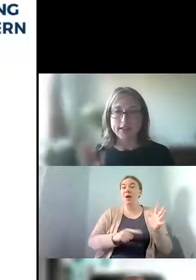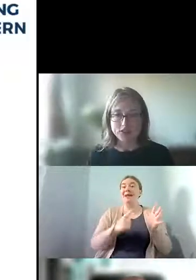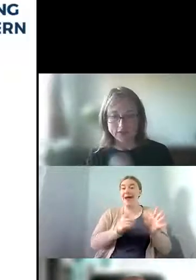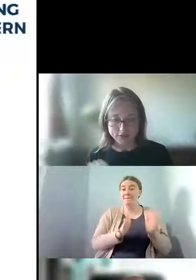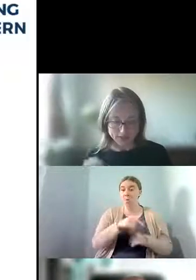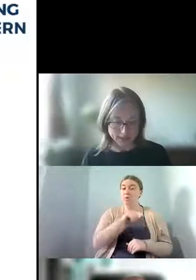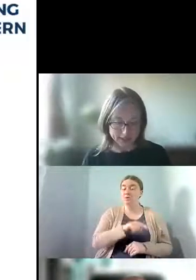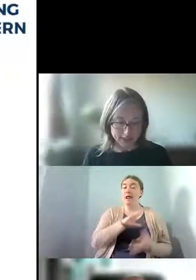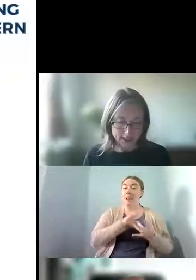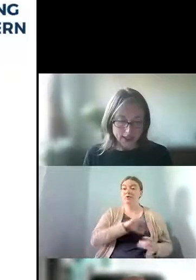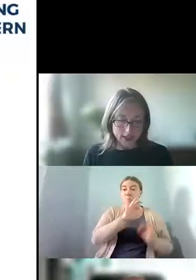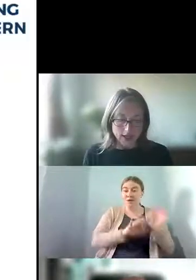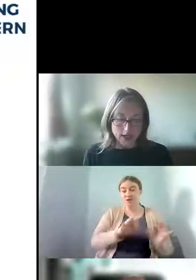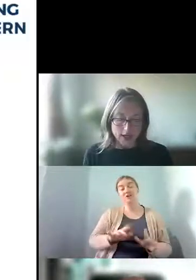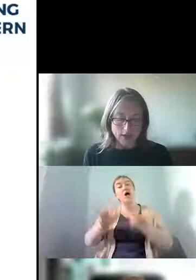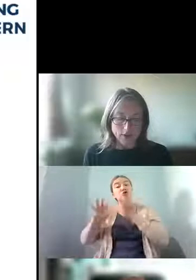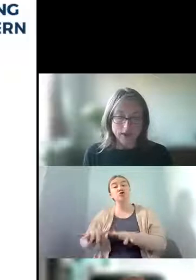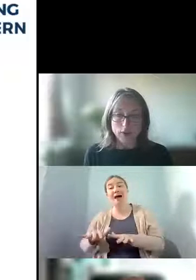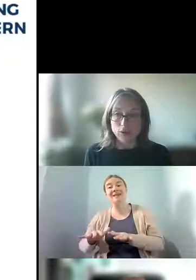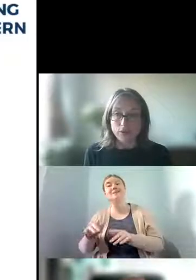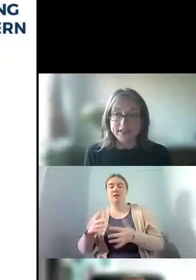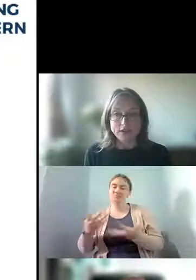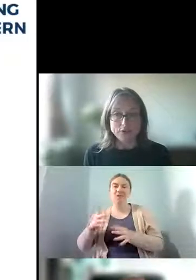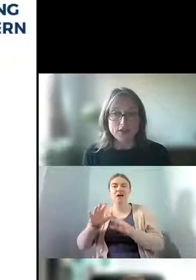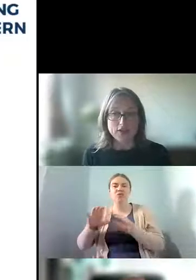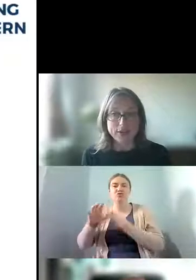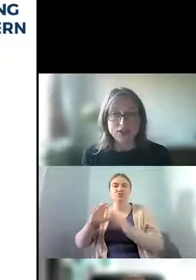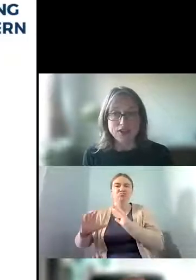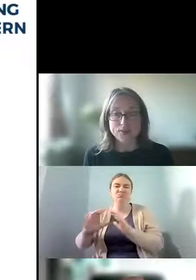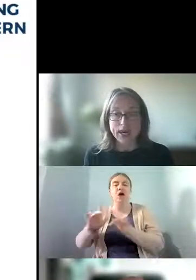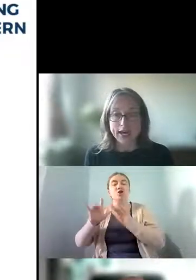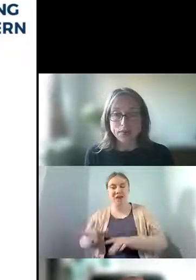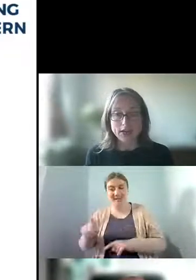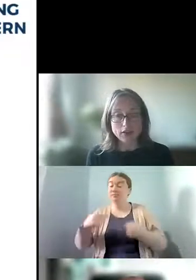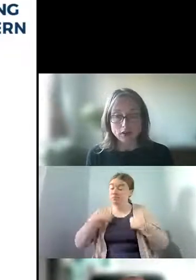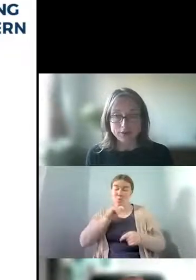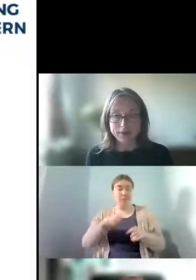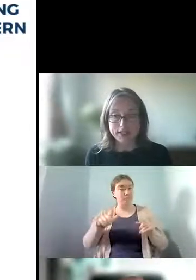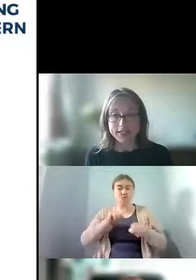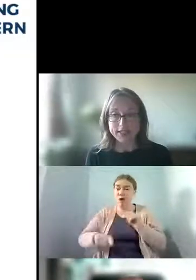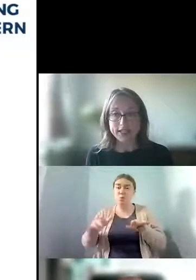chat for chat and we will endeavour to answer as many questions as we can but we are time limited